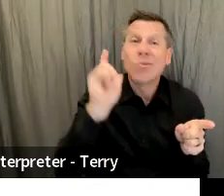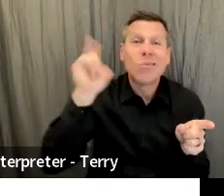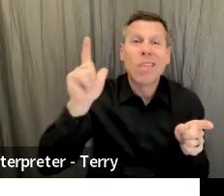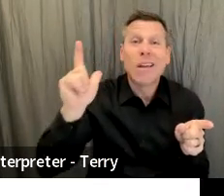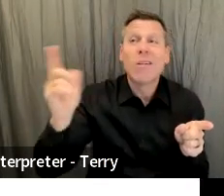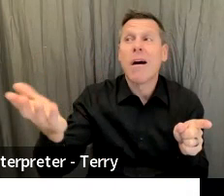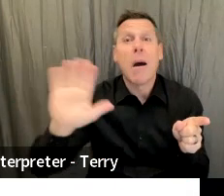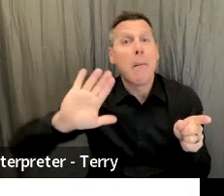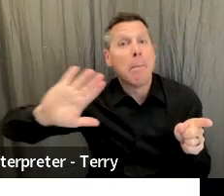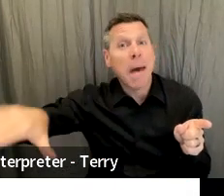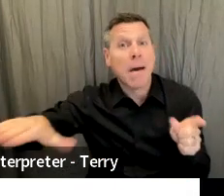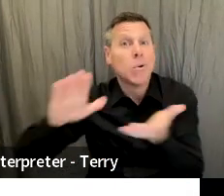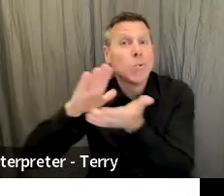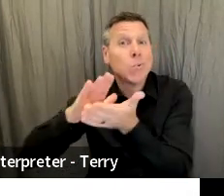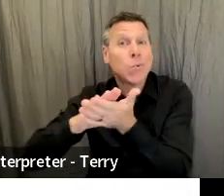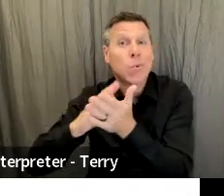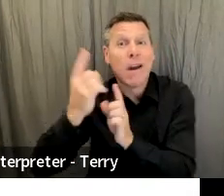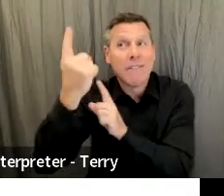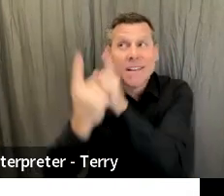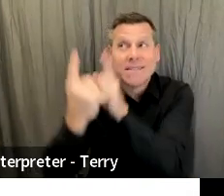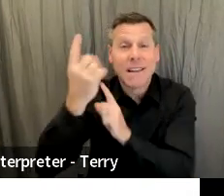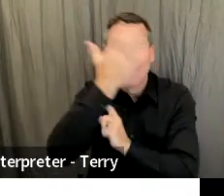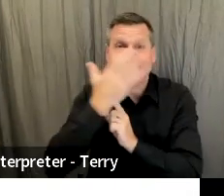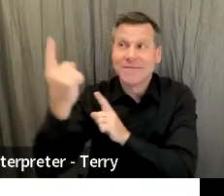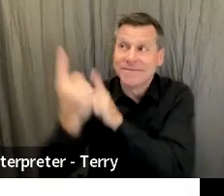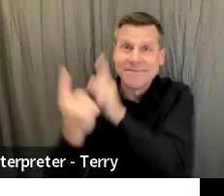And so what we ended up doing as we worked through the project